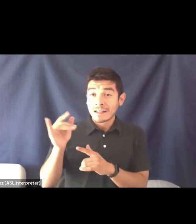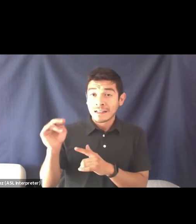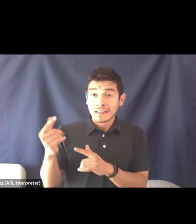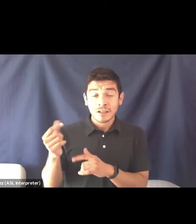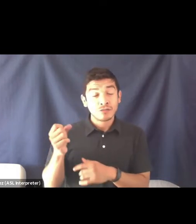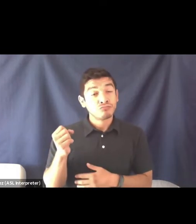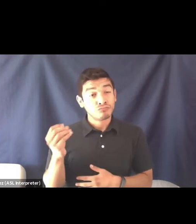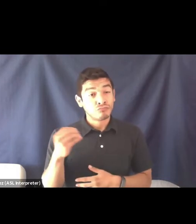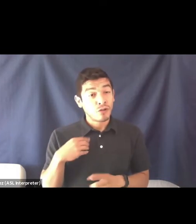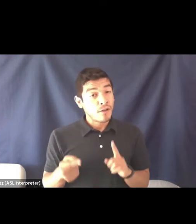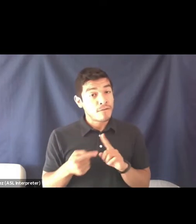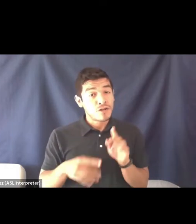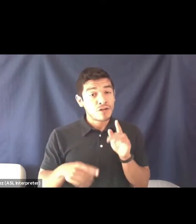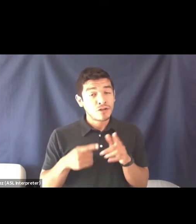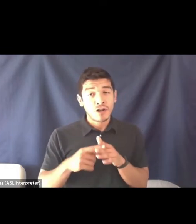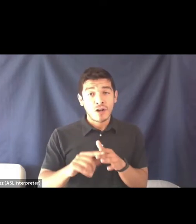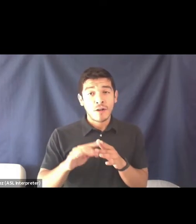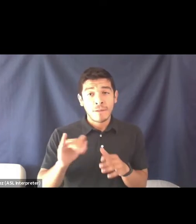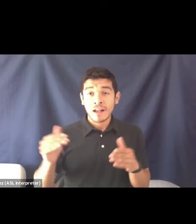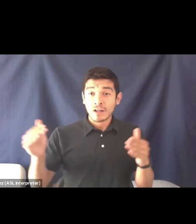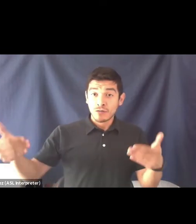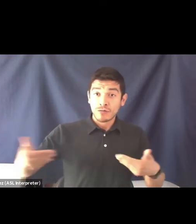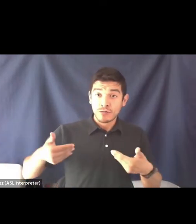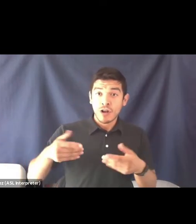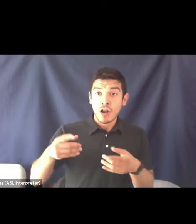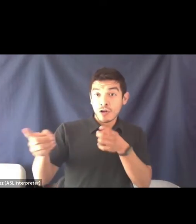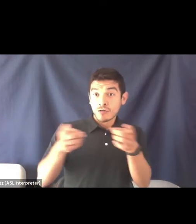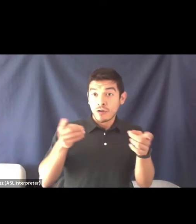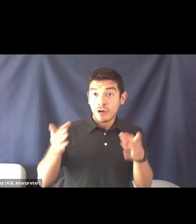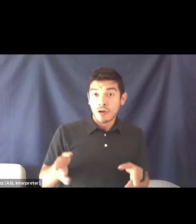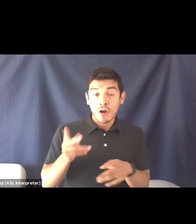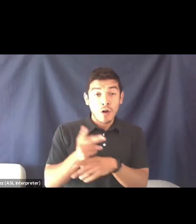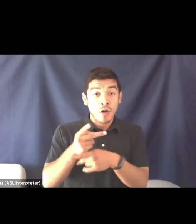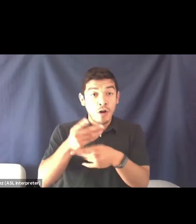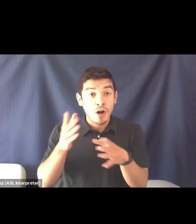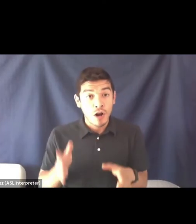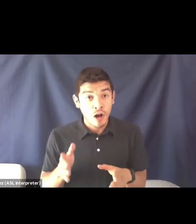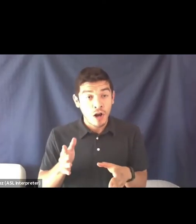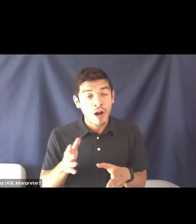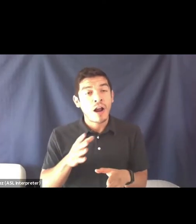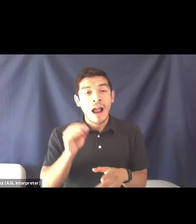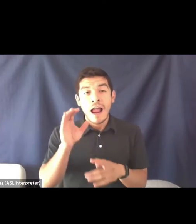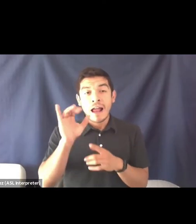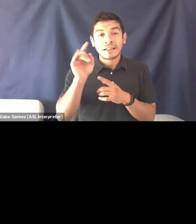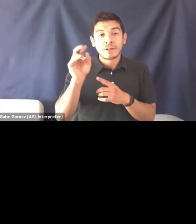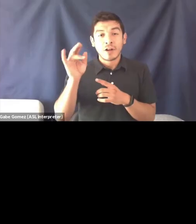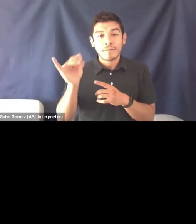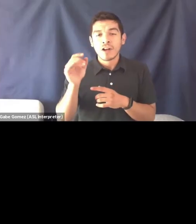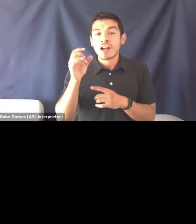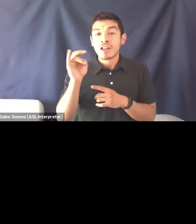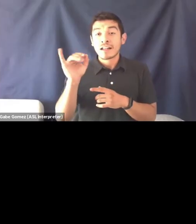by introducing the director, producer and cinematographer, Jenny Shi. Jenny,